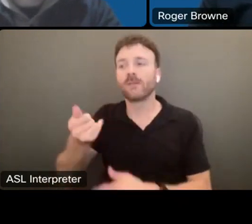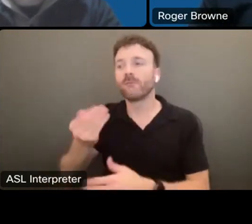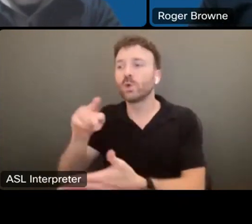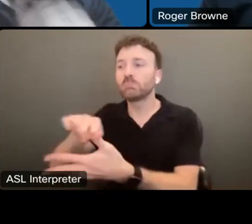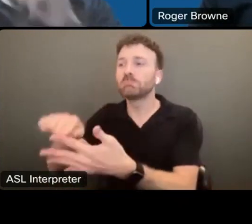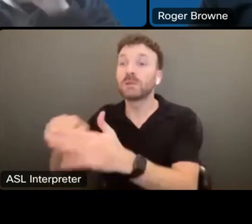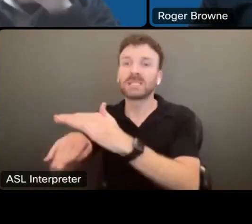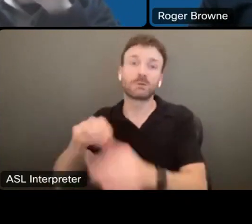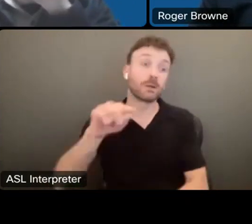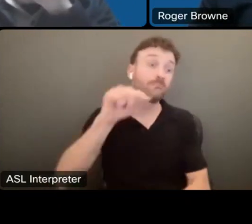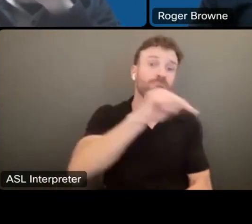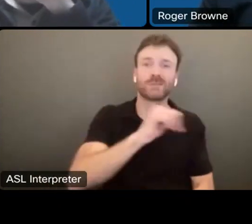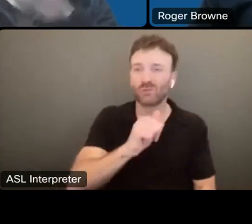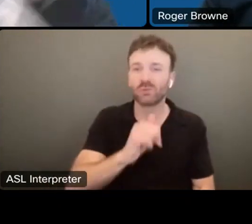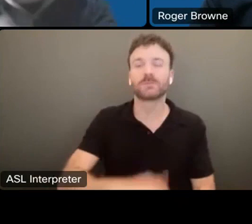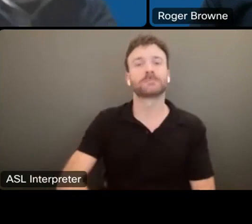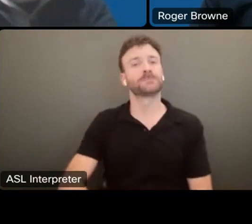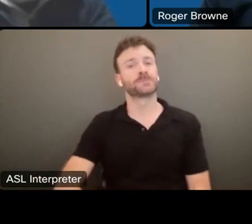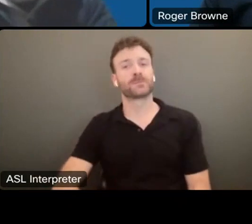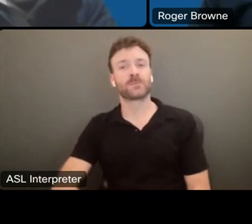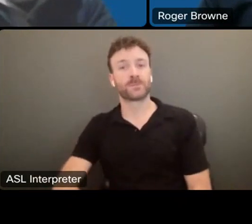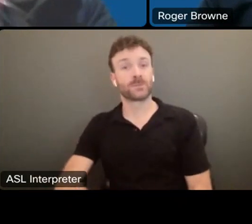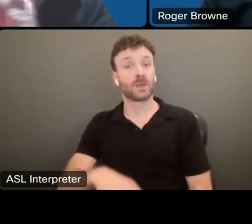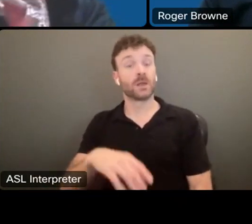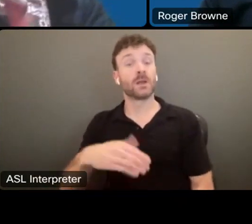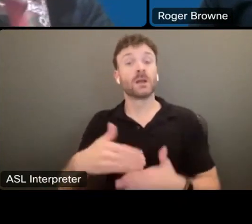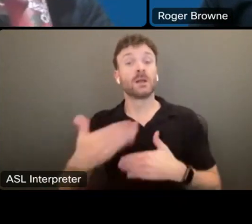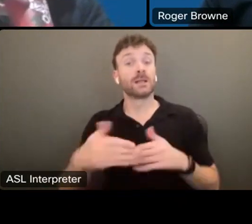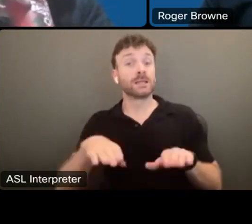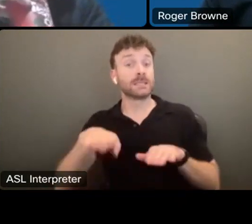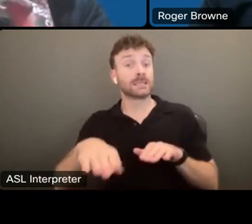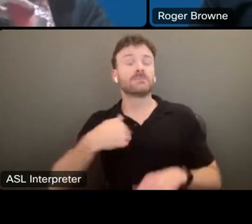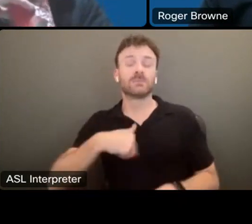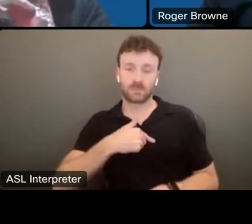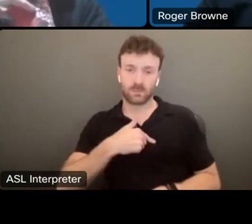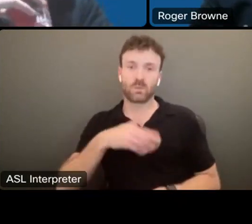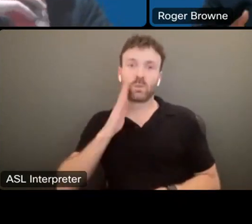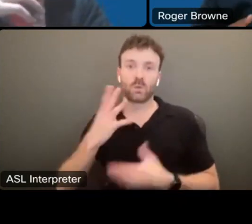And to that end, as part of our next steps, we're going to be engaging with small focus